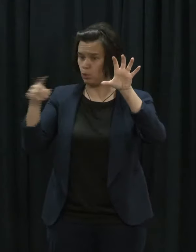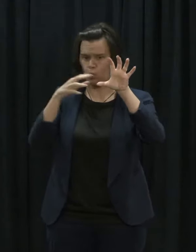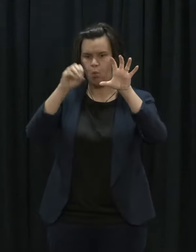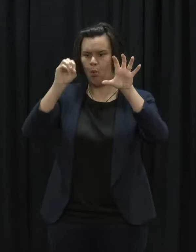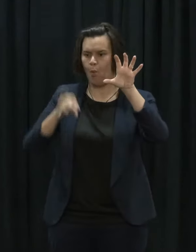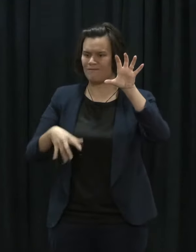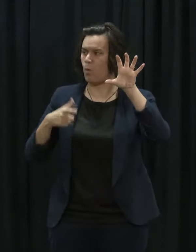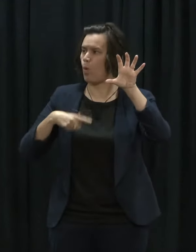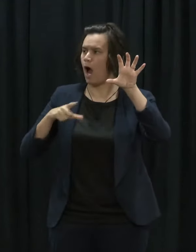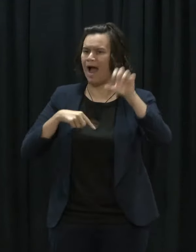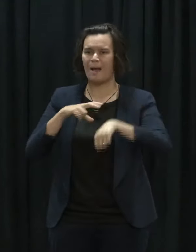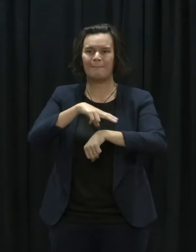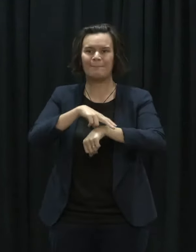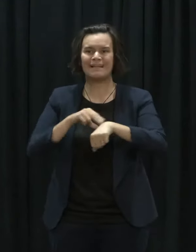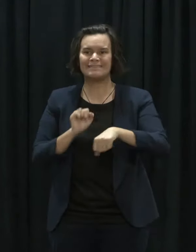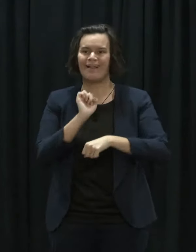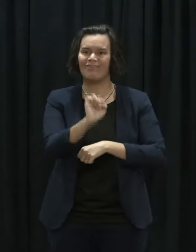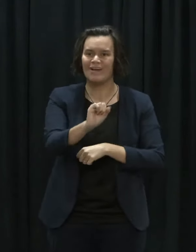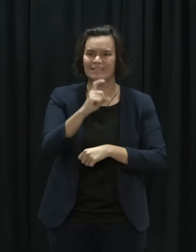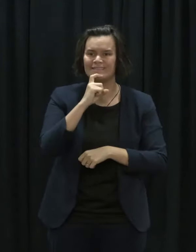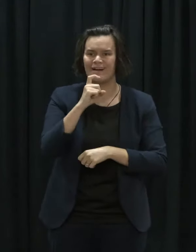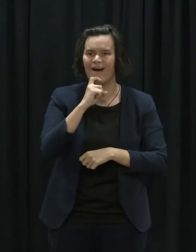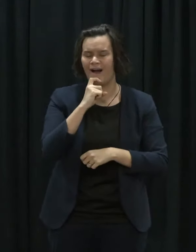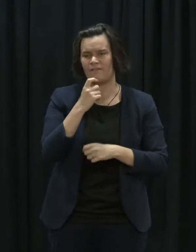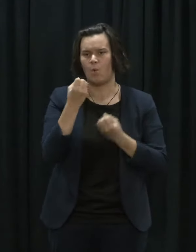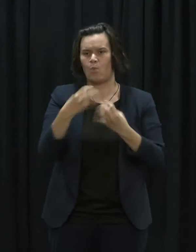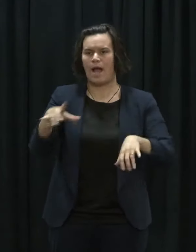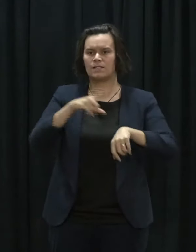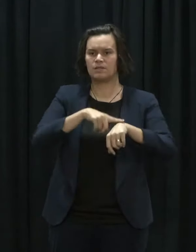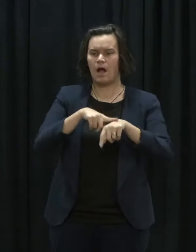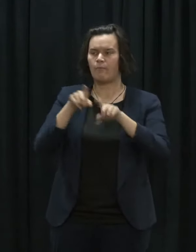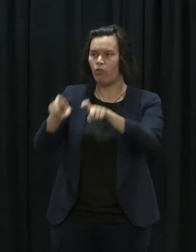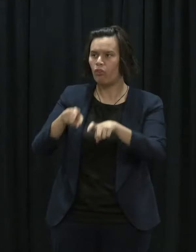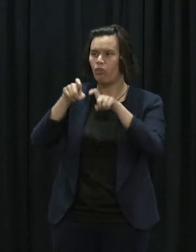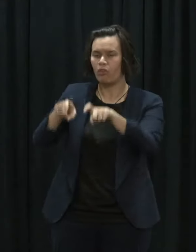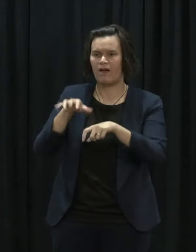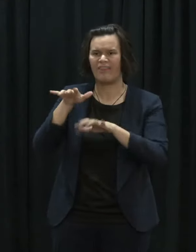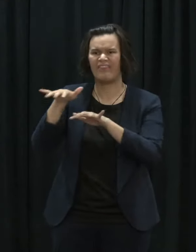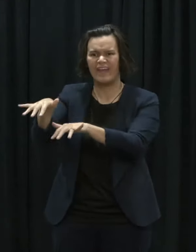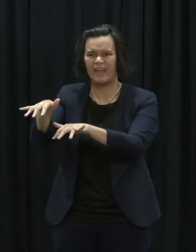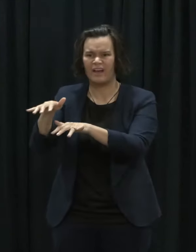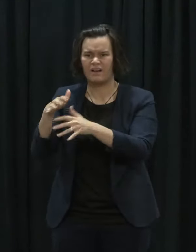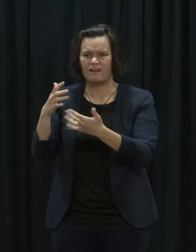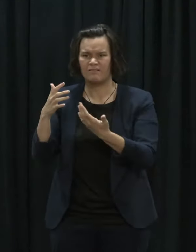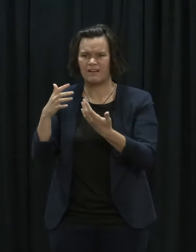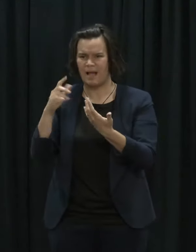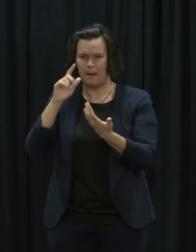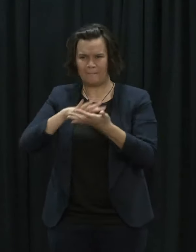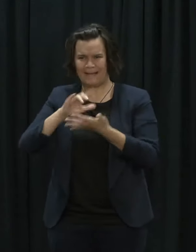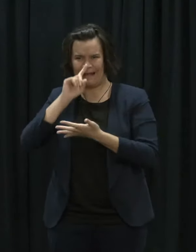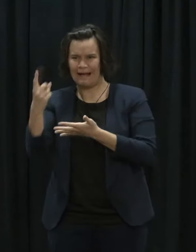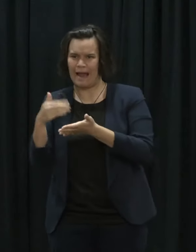you get a test while we consider these settings. Did you consider dropping